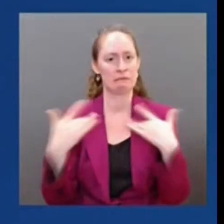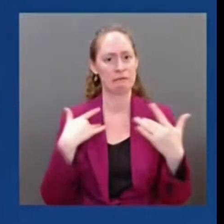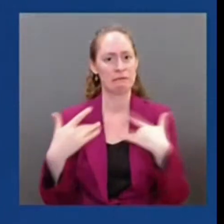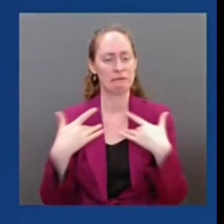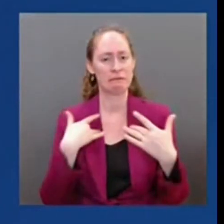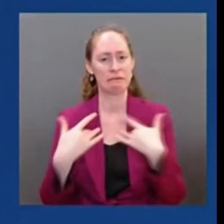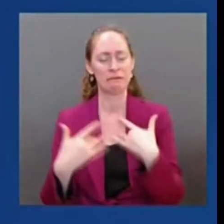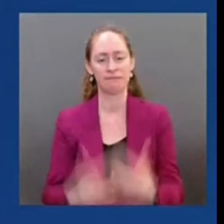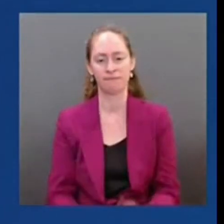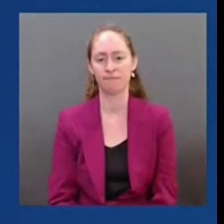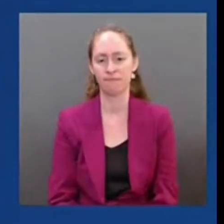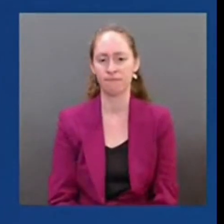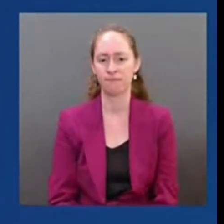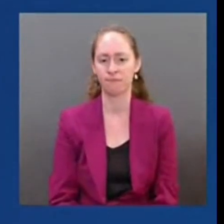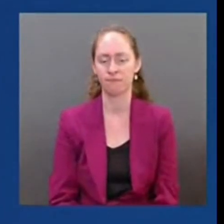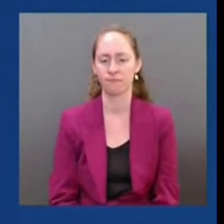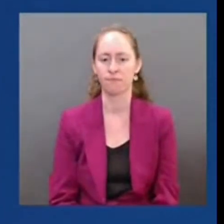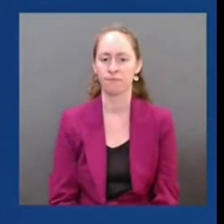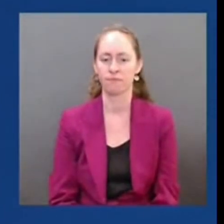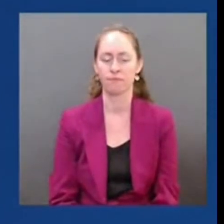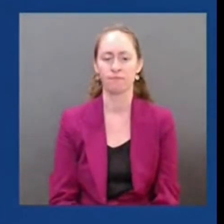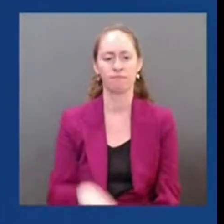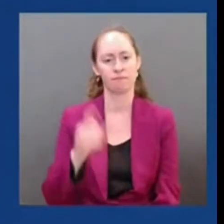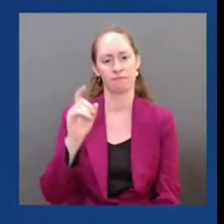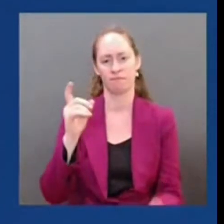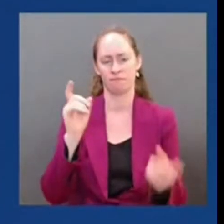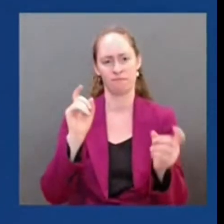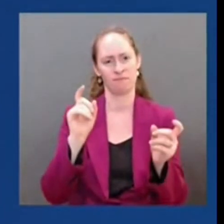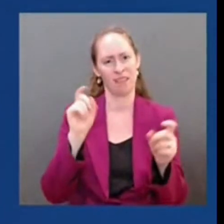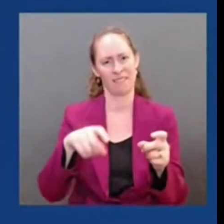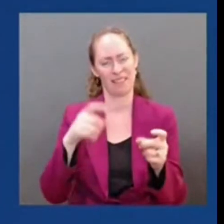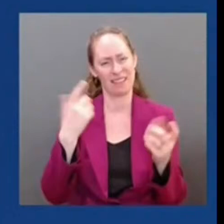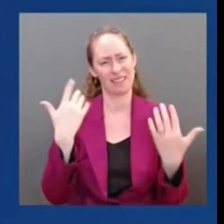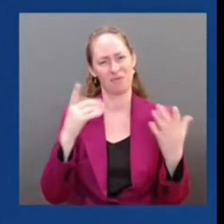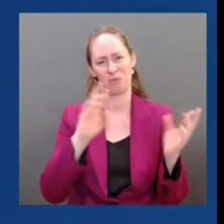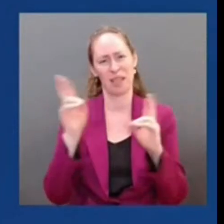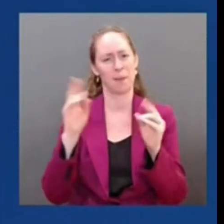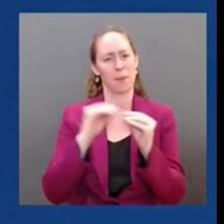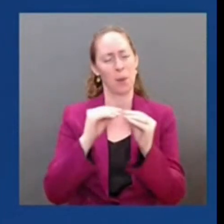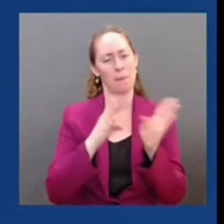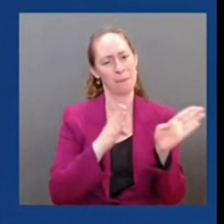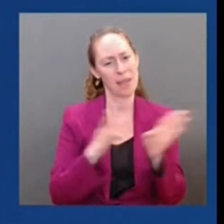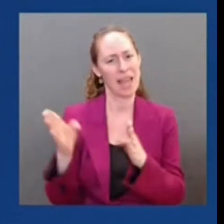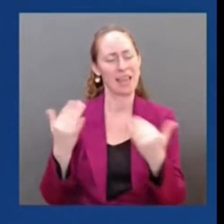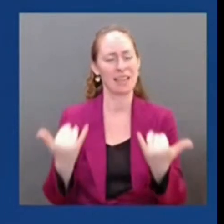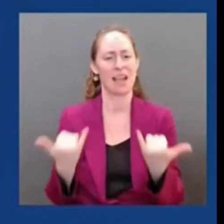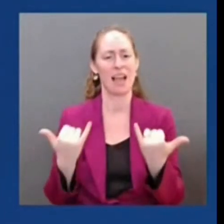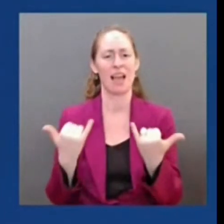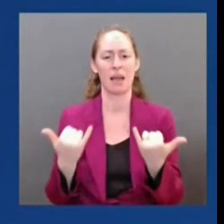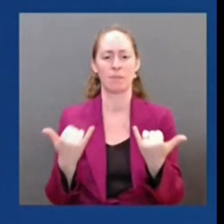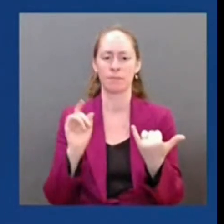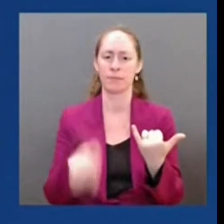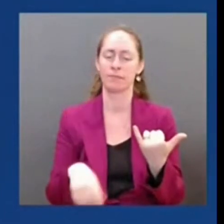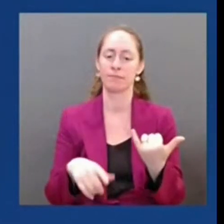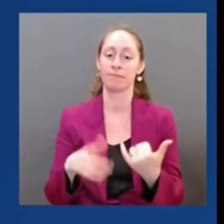WE HAVE GOT TO PLAN FOR A RANGE OF SCENARIOS, INUDIN HAVE TO PLAN, IT WOULD BE